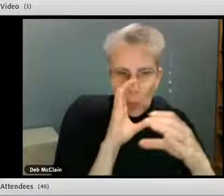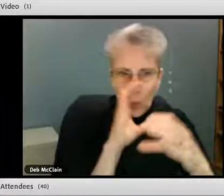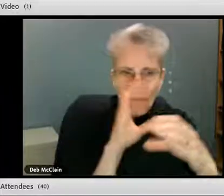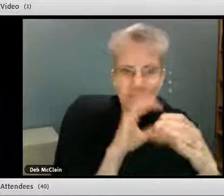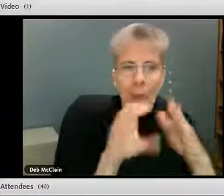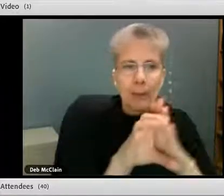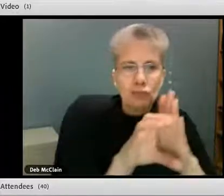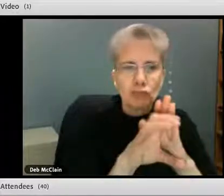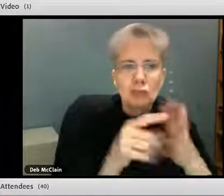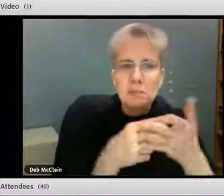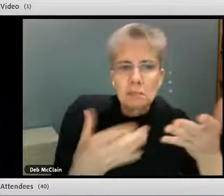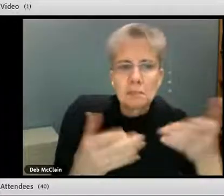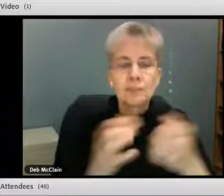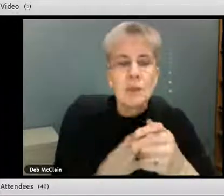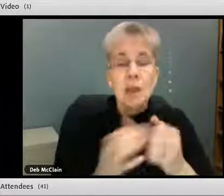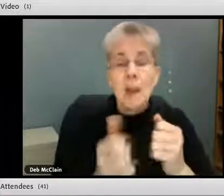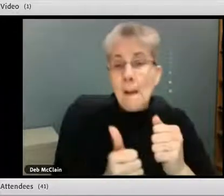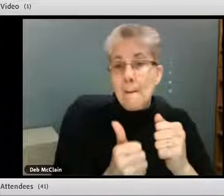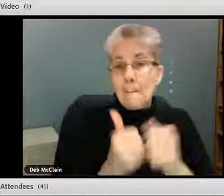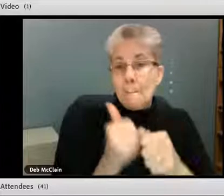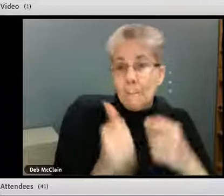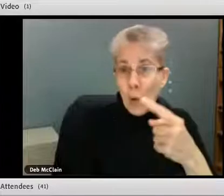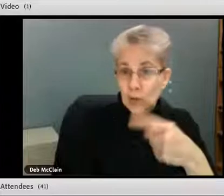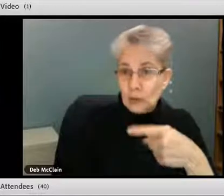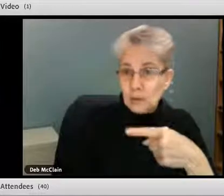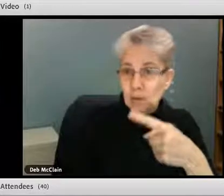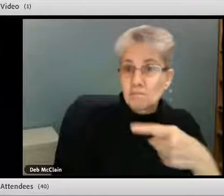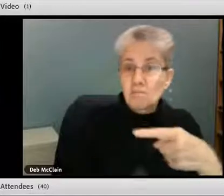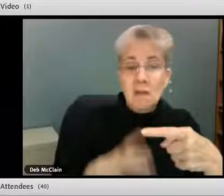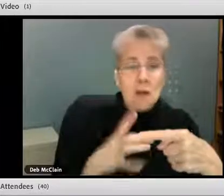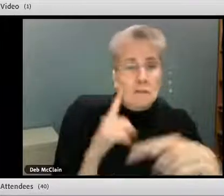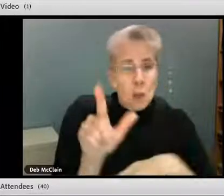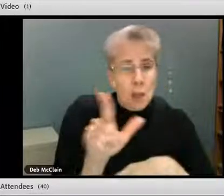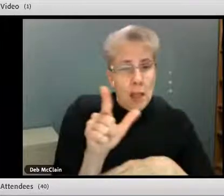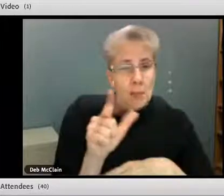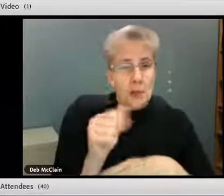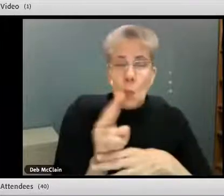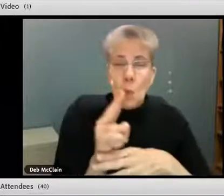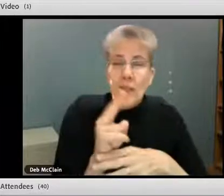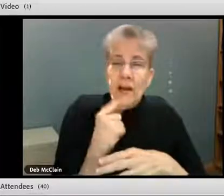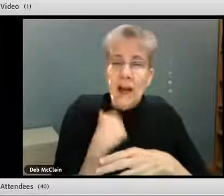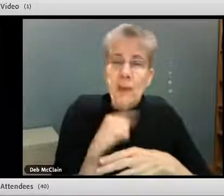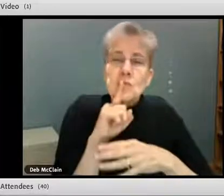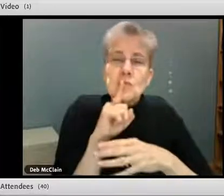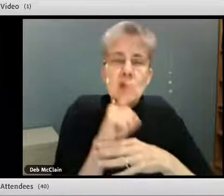Most of these are fine for libraries. The ones that I would really look at -- it depends on what you're doing again.